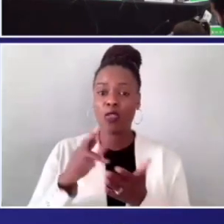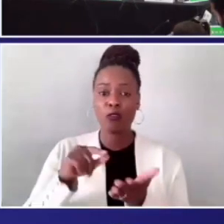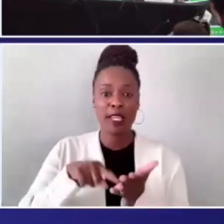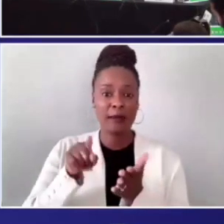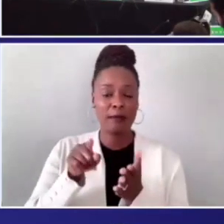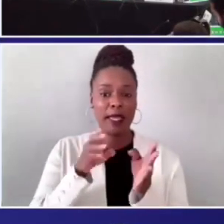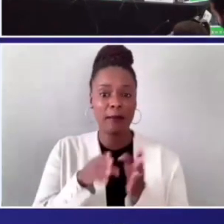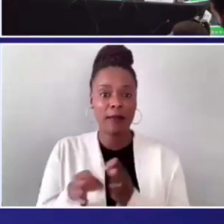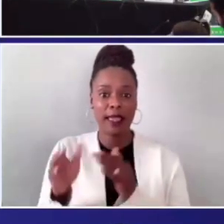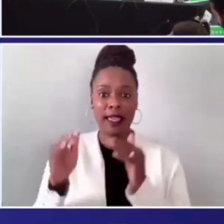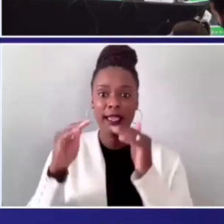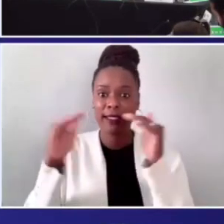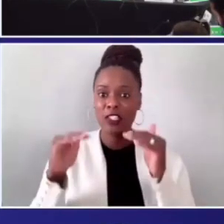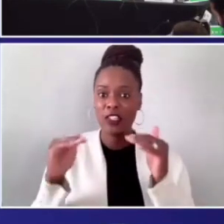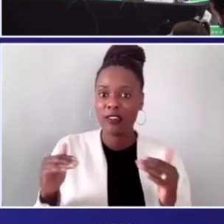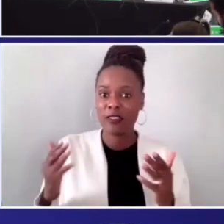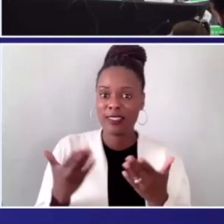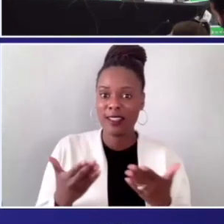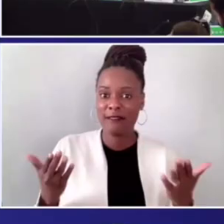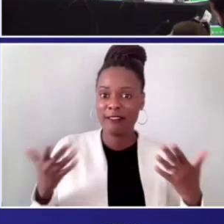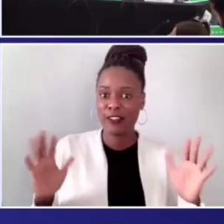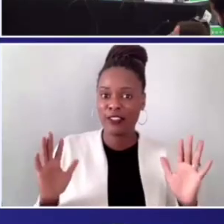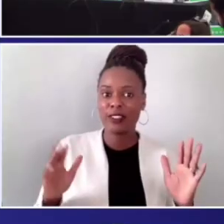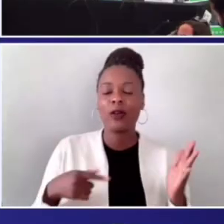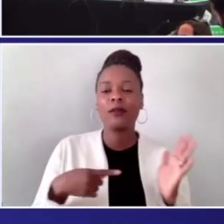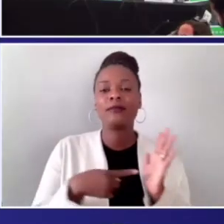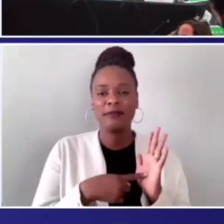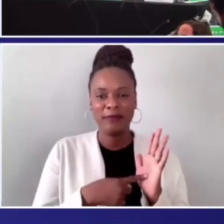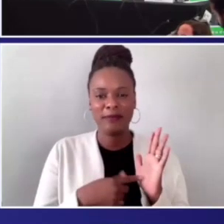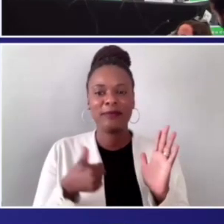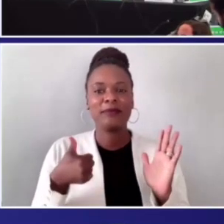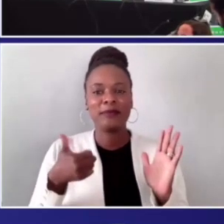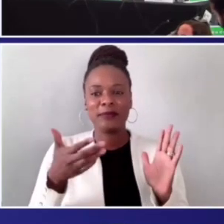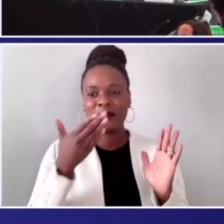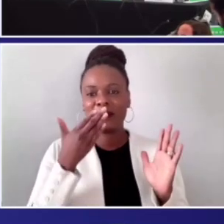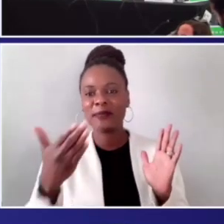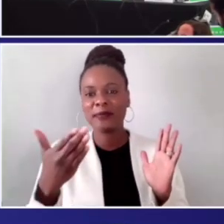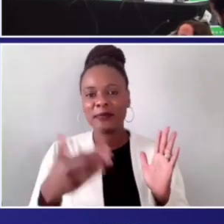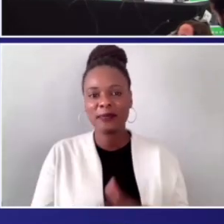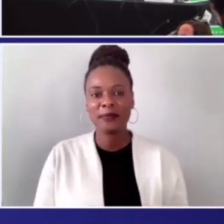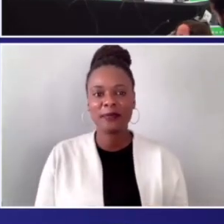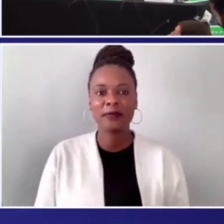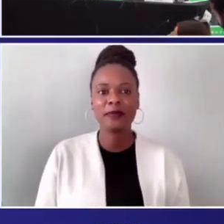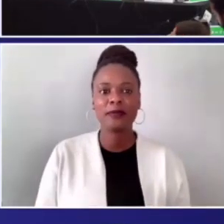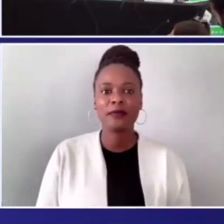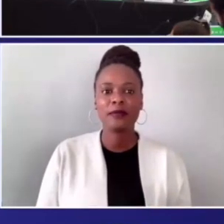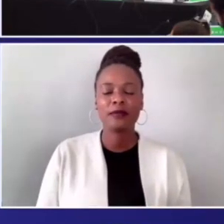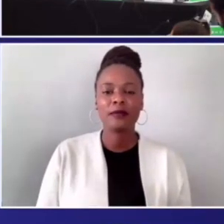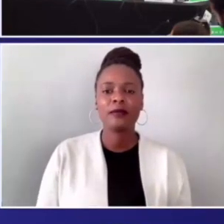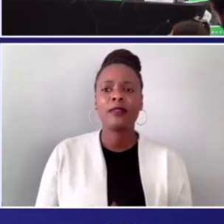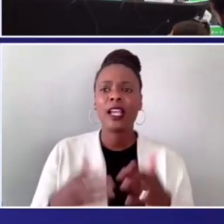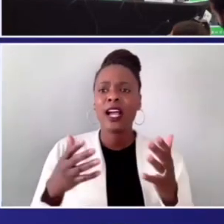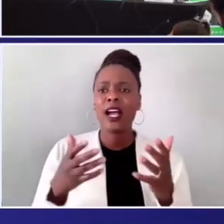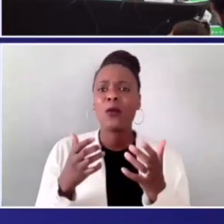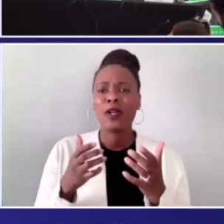Yeah, there we go. Okay, that's what I was looking for. Thank you. I so want us to get to 682.215,